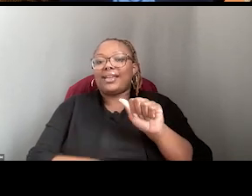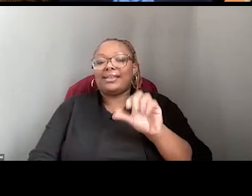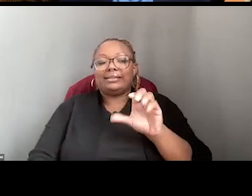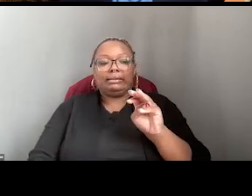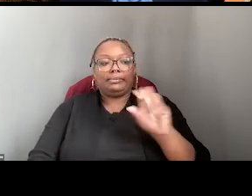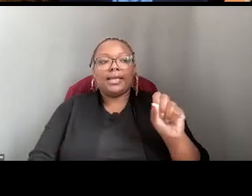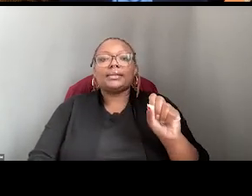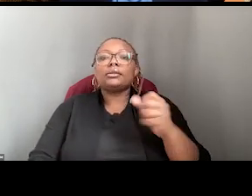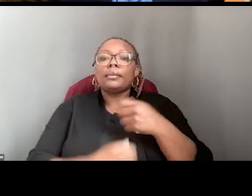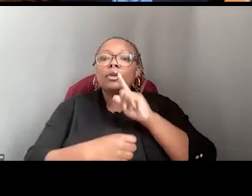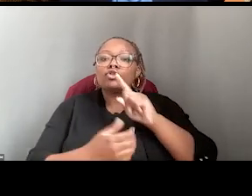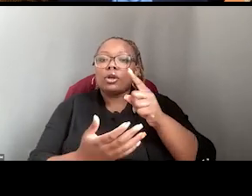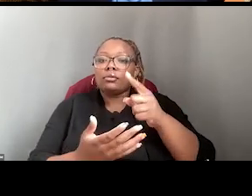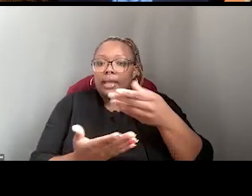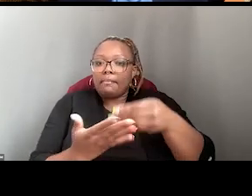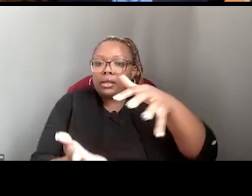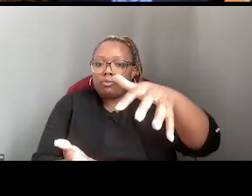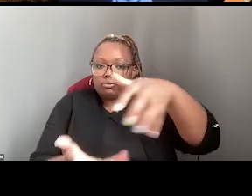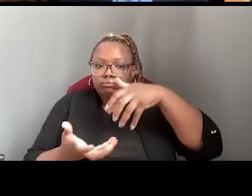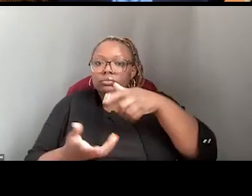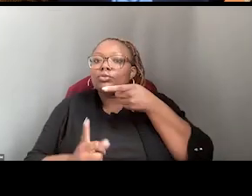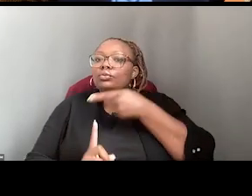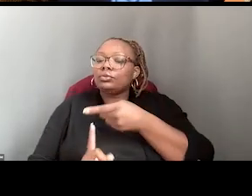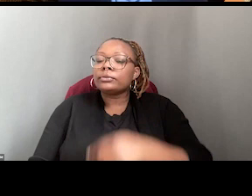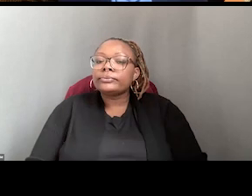There is, as I mentioned, on research.gov, a banner and a warning